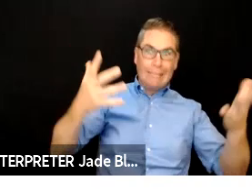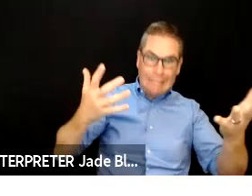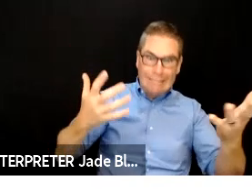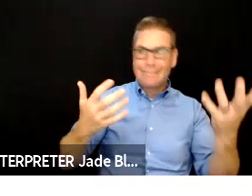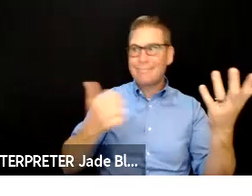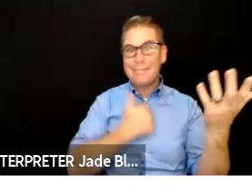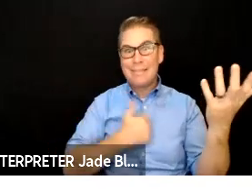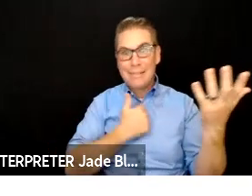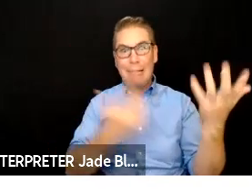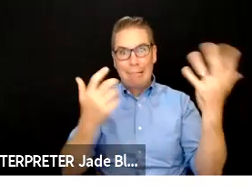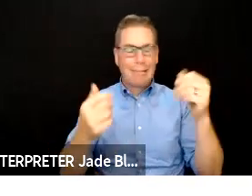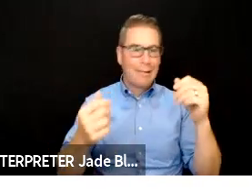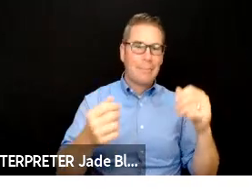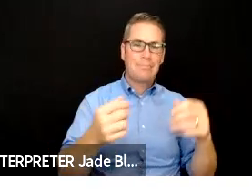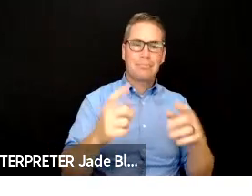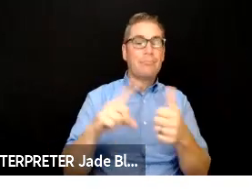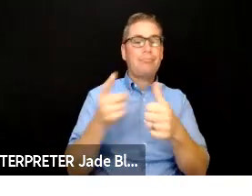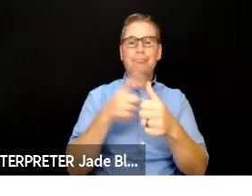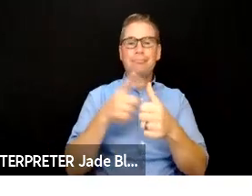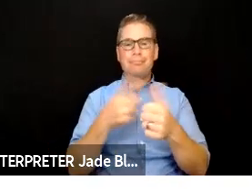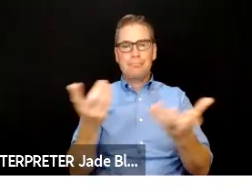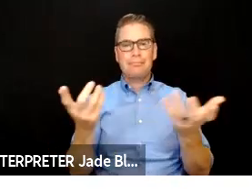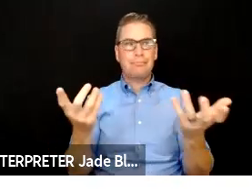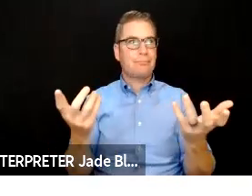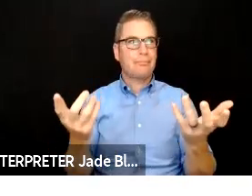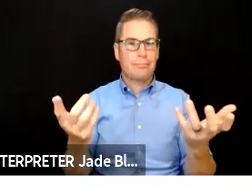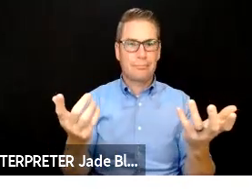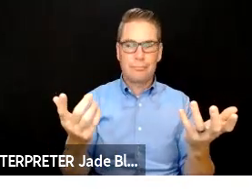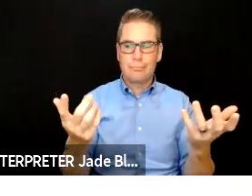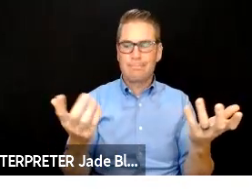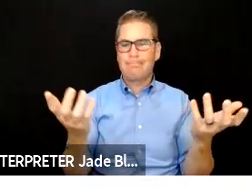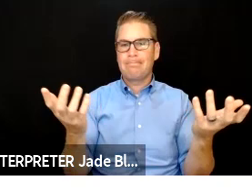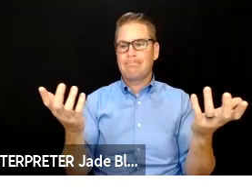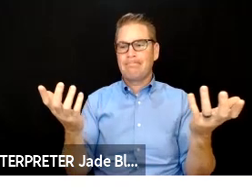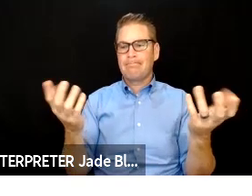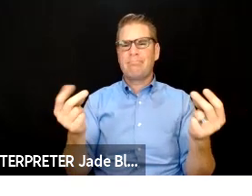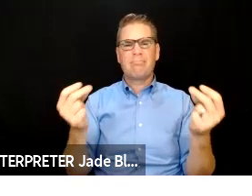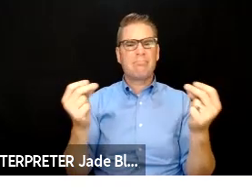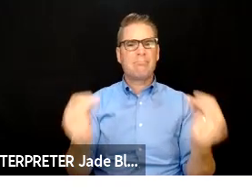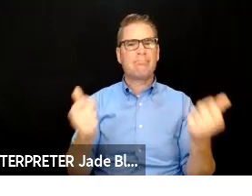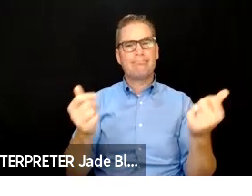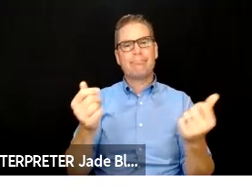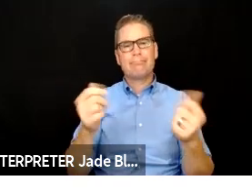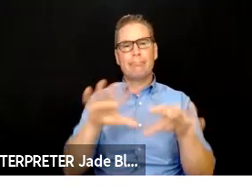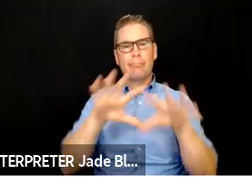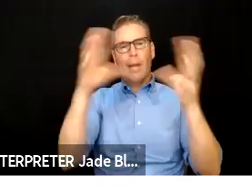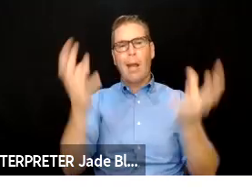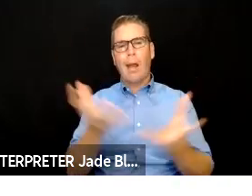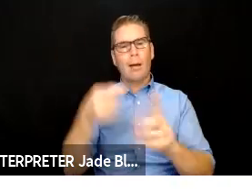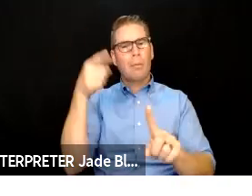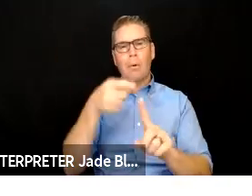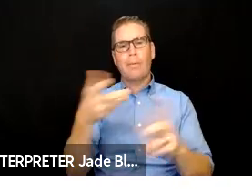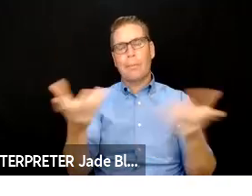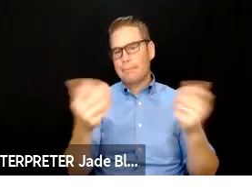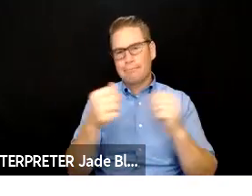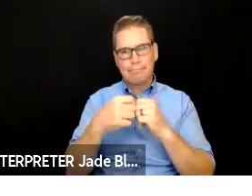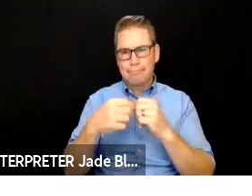Sally Potter: So first I want to start with just a really, really quick kind of overview. You know what we're talking about. Just so everybody knows